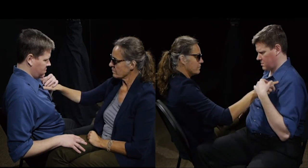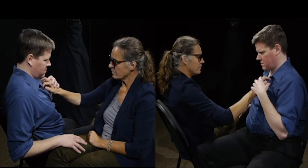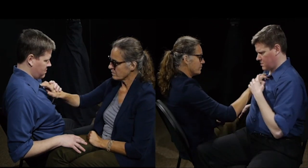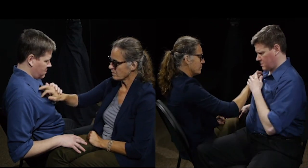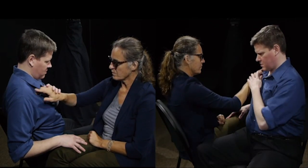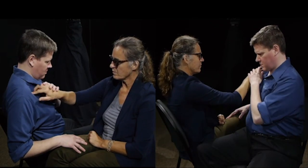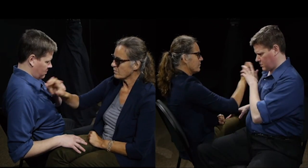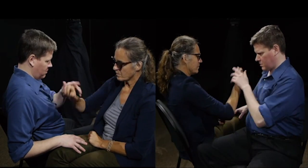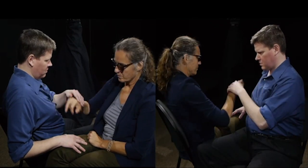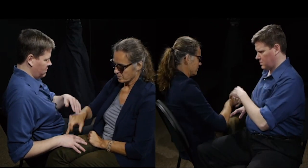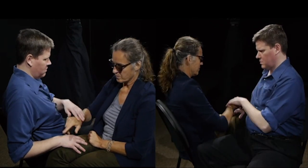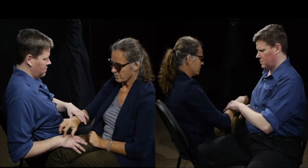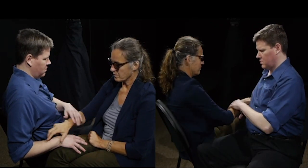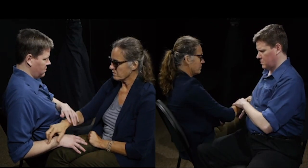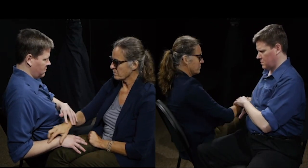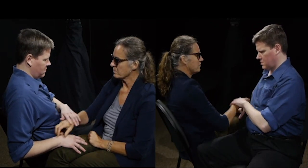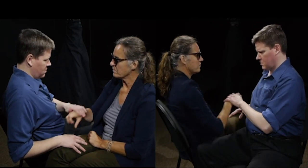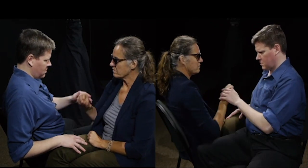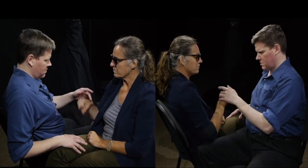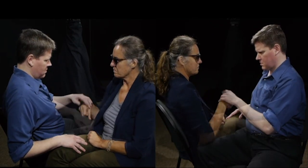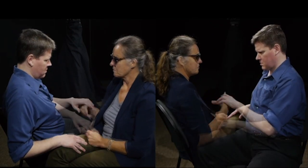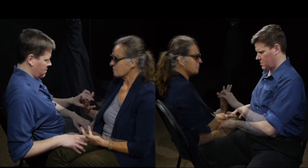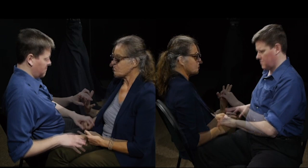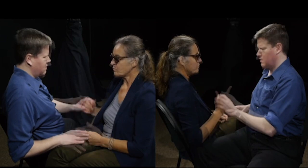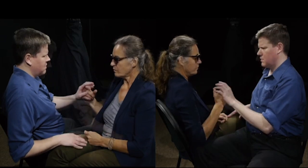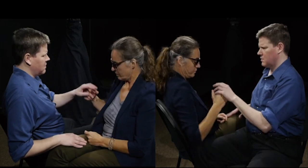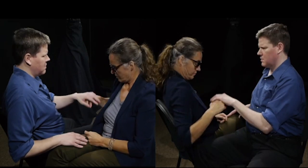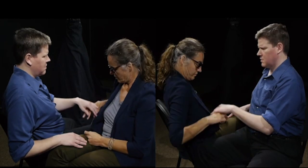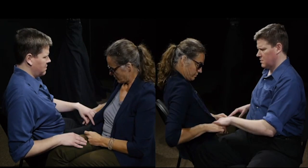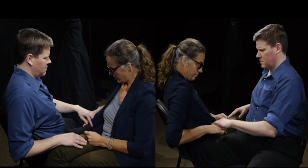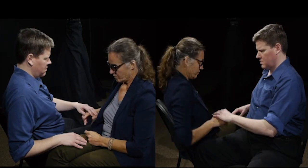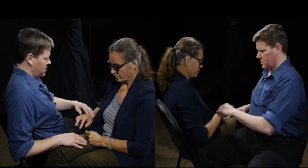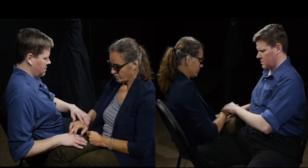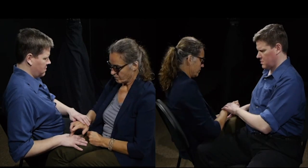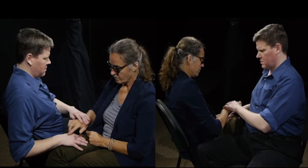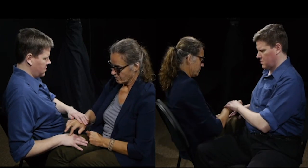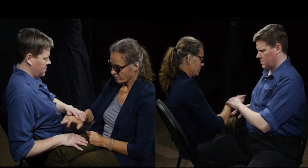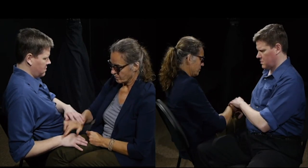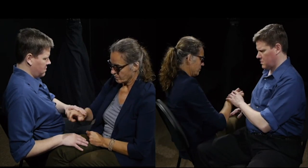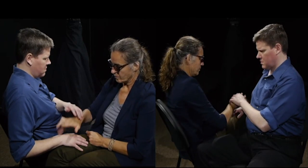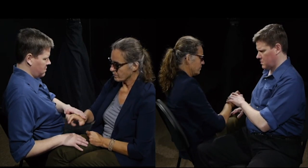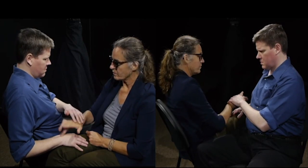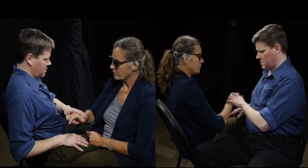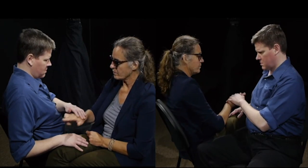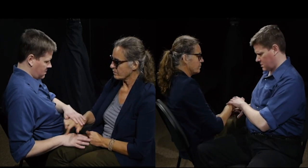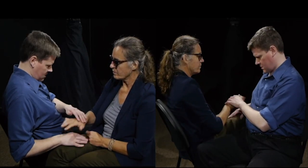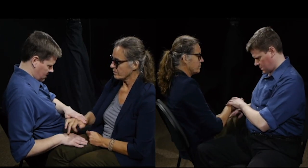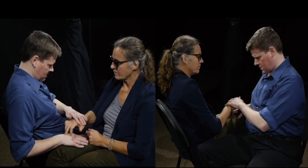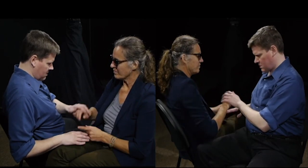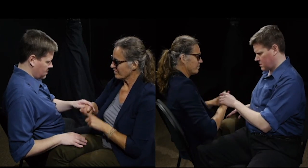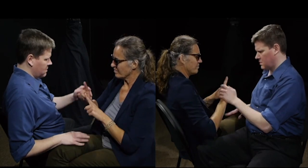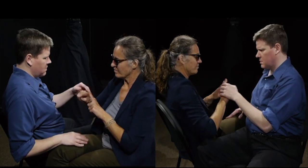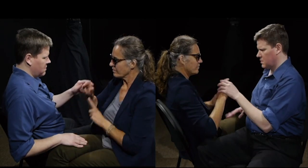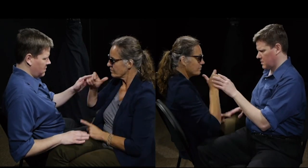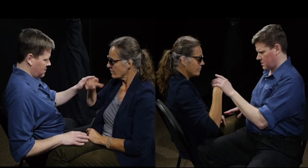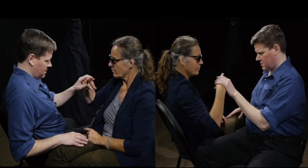produced in air space such as this ASL sign "run." Instead it can be simply articulated in Protactile in contact space, thereby making it possible